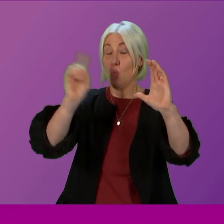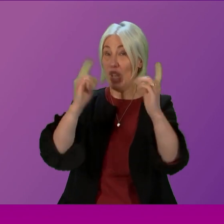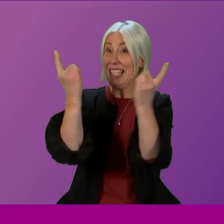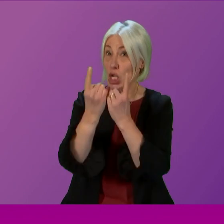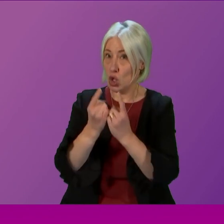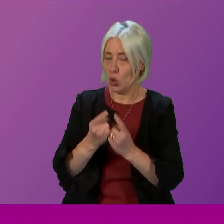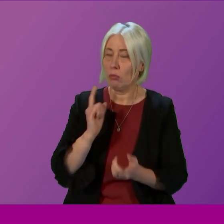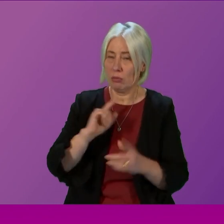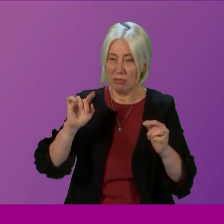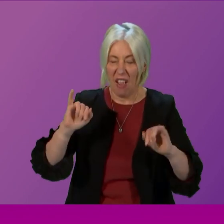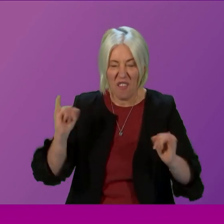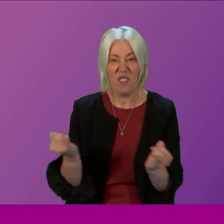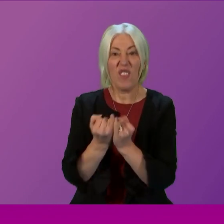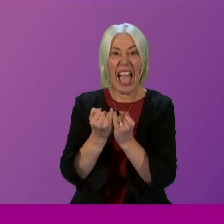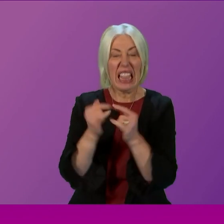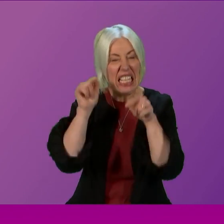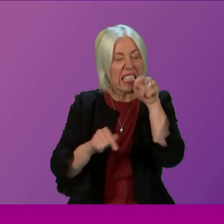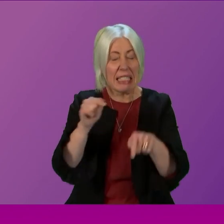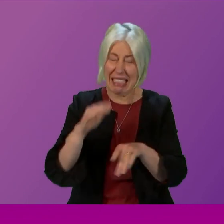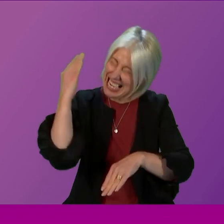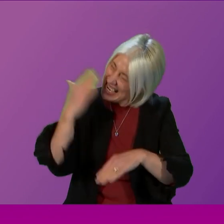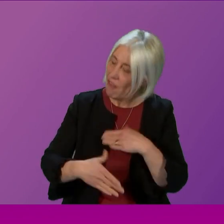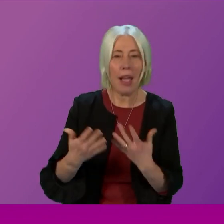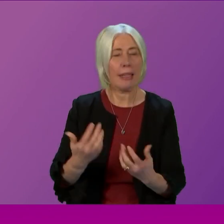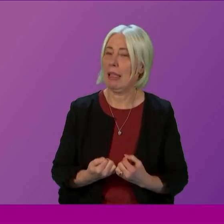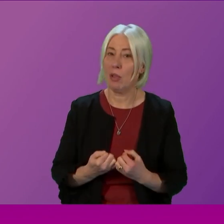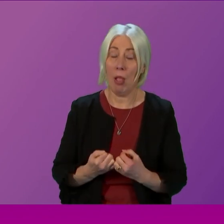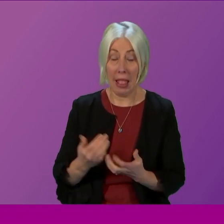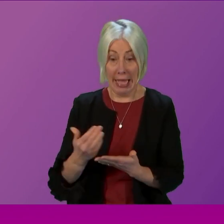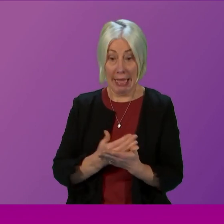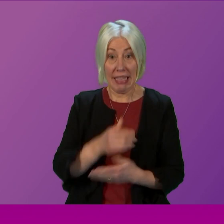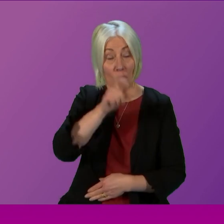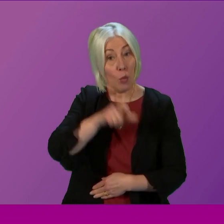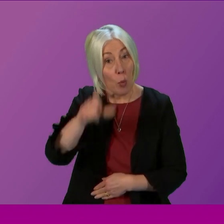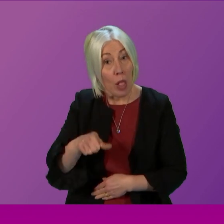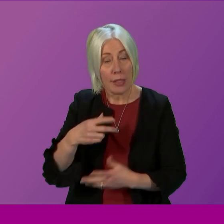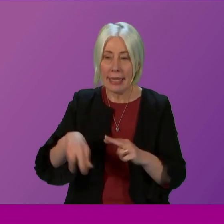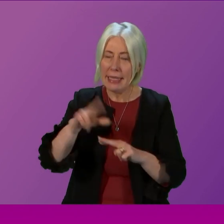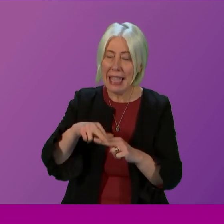Violence is never acceptable, and the safety of pupils and staff is paramount. Obviously,